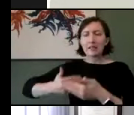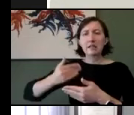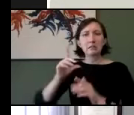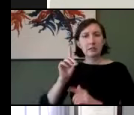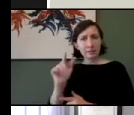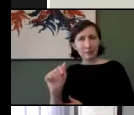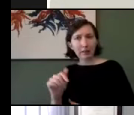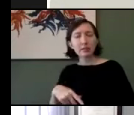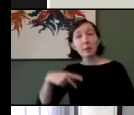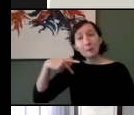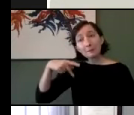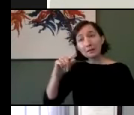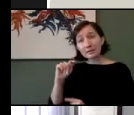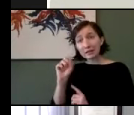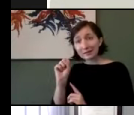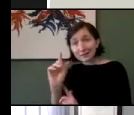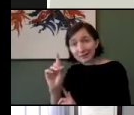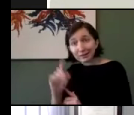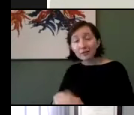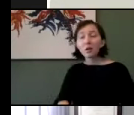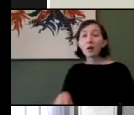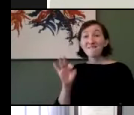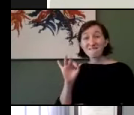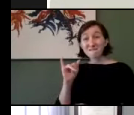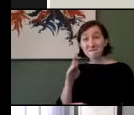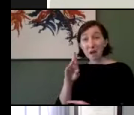even fibromyalgia and chronic fatigue syndrome.